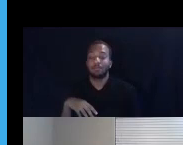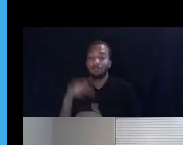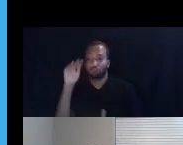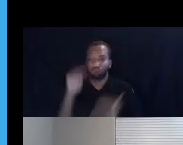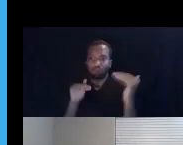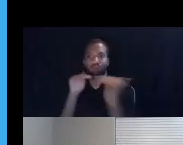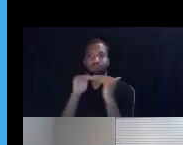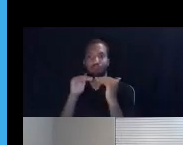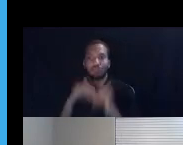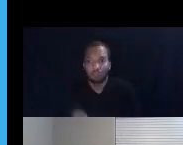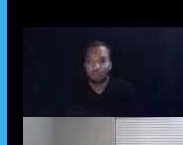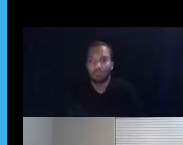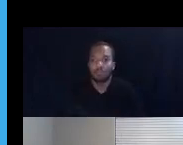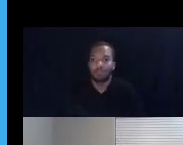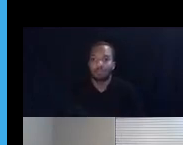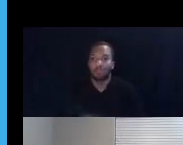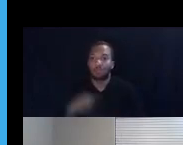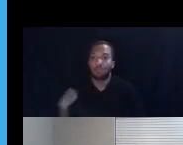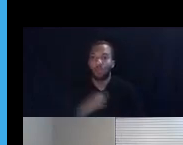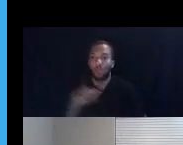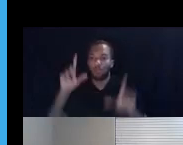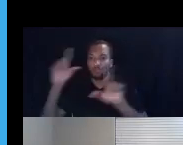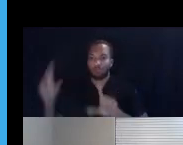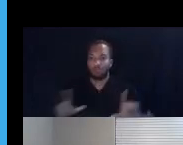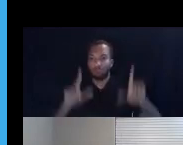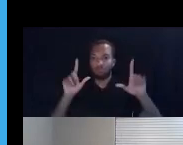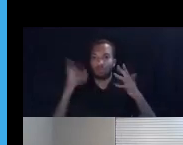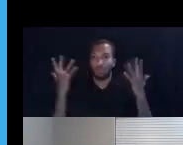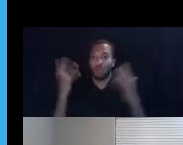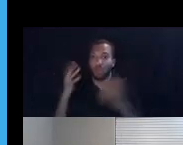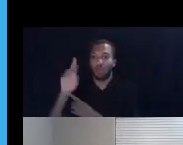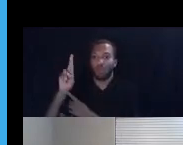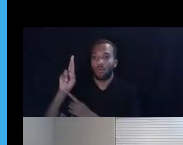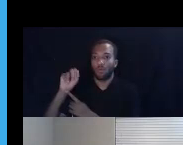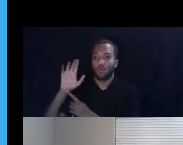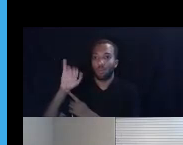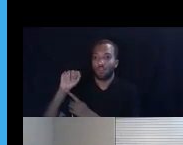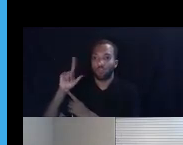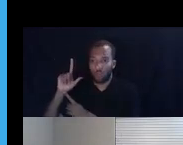bringing a racial equity lens and trauma informed care principles into our CHIP structure and work.